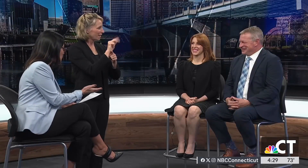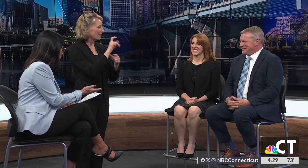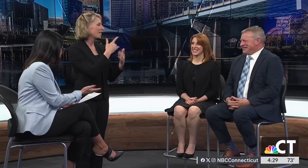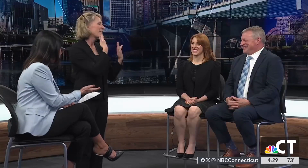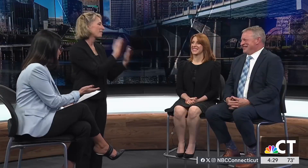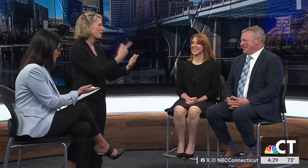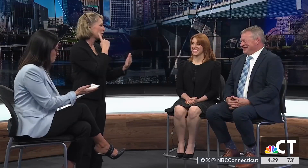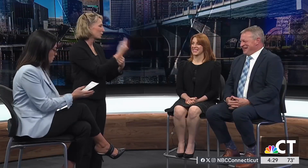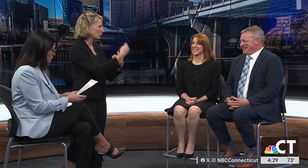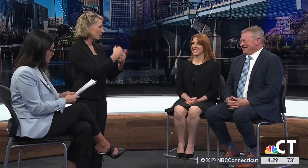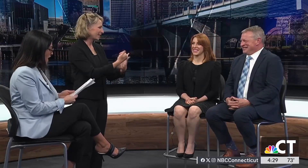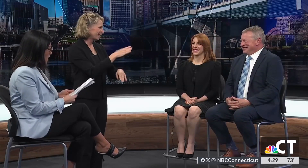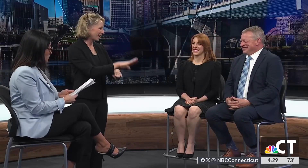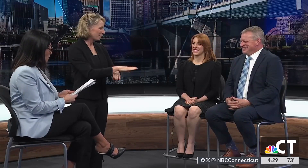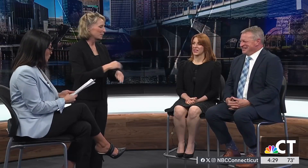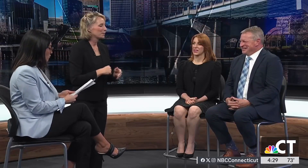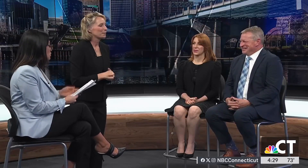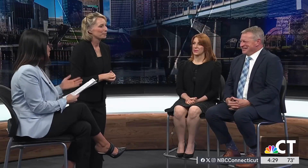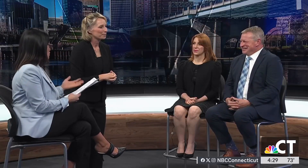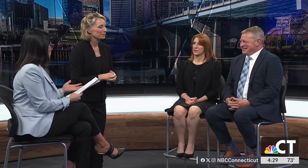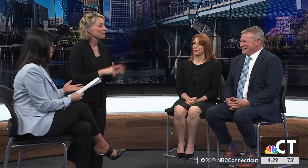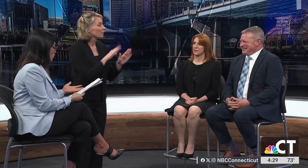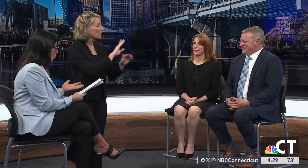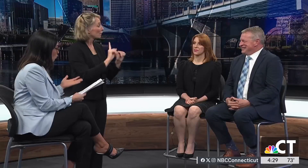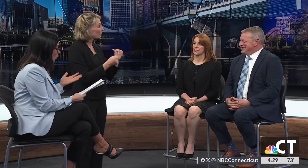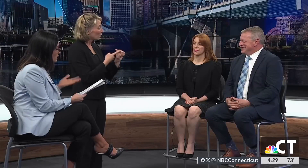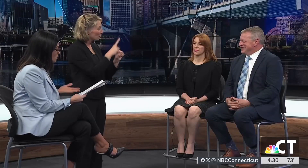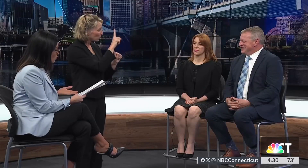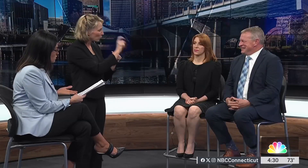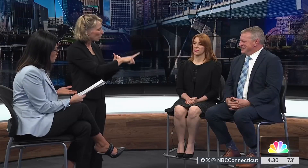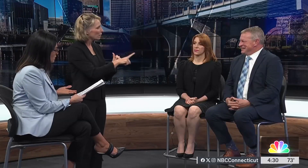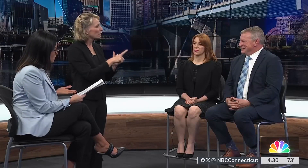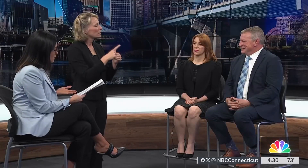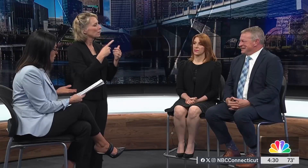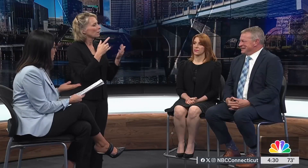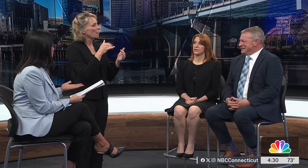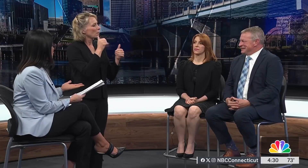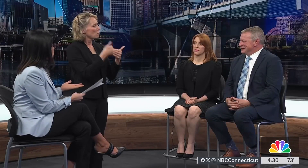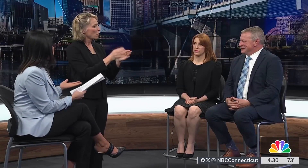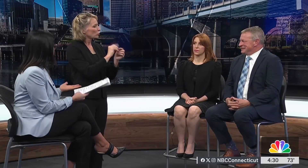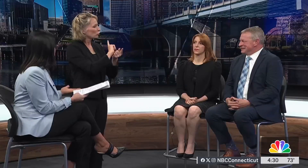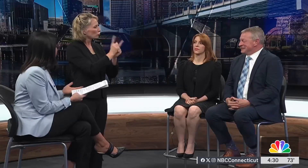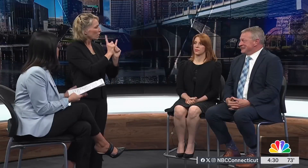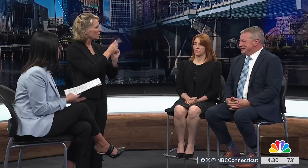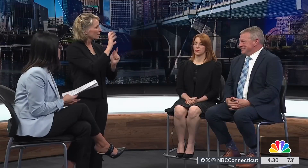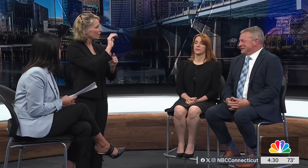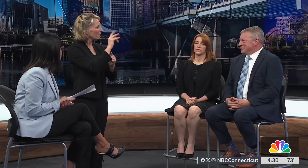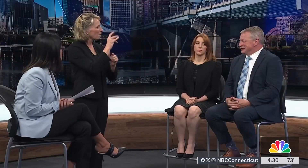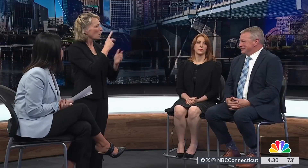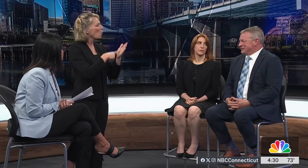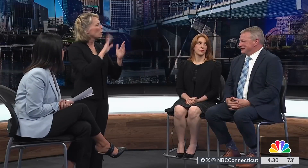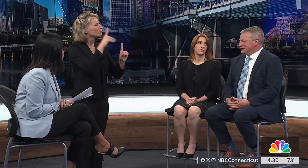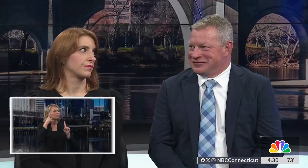CT Hospital Association's Director of Regulatory advocacy, Muriel Daniels. Thank you all so